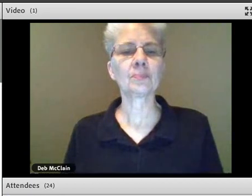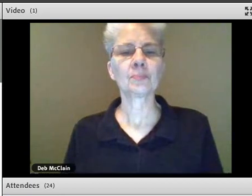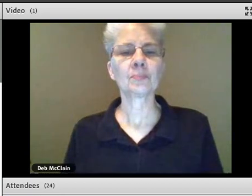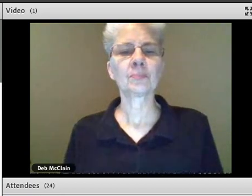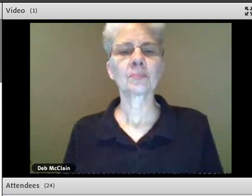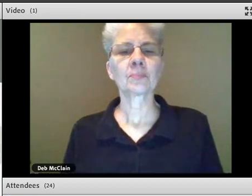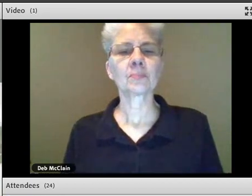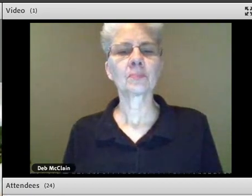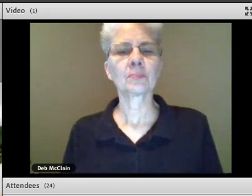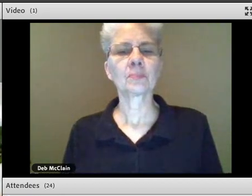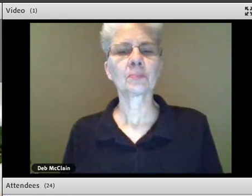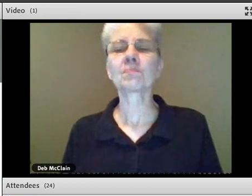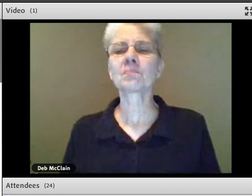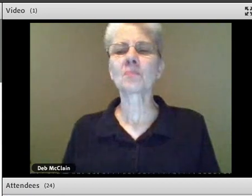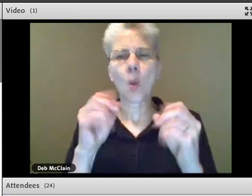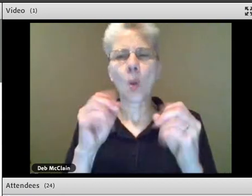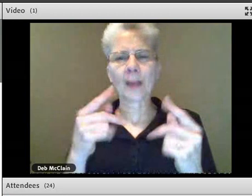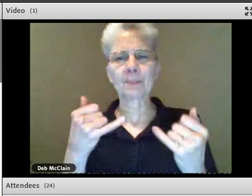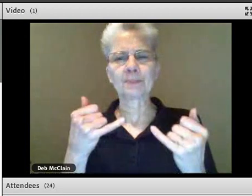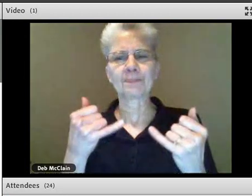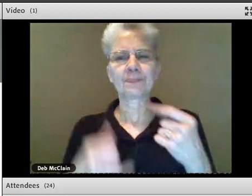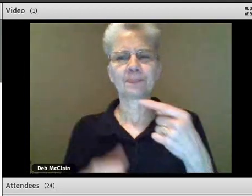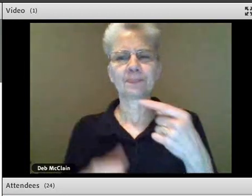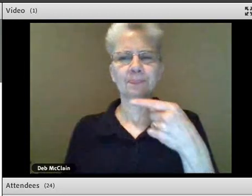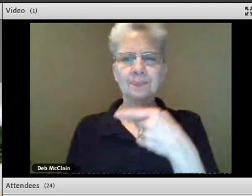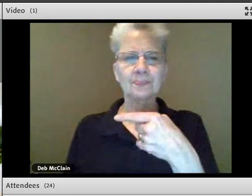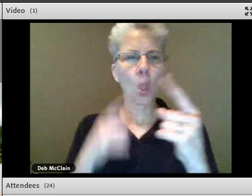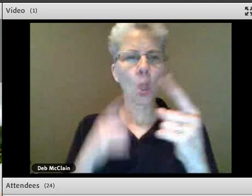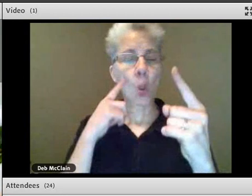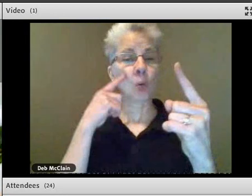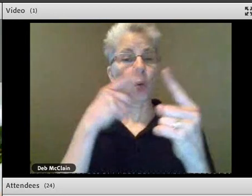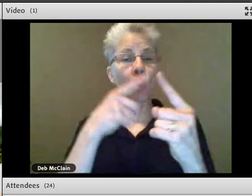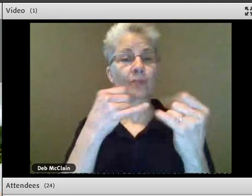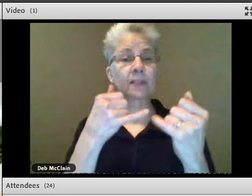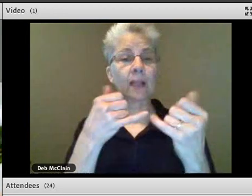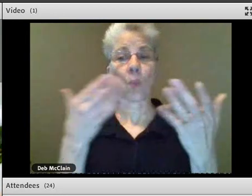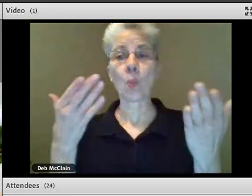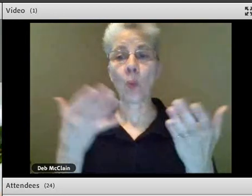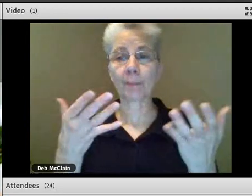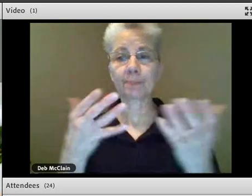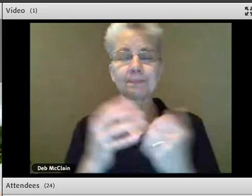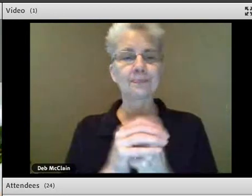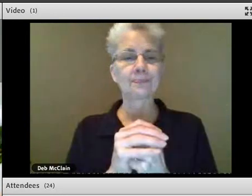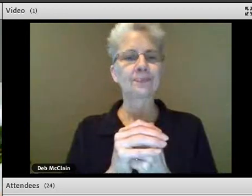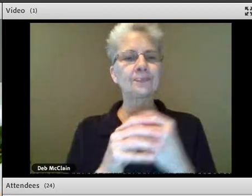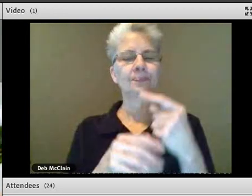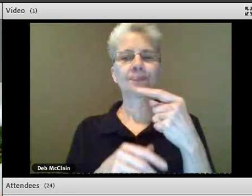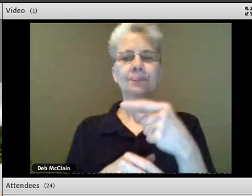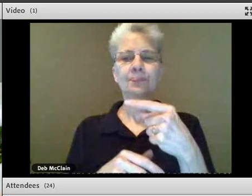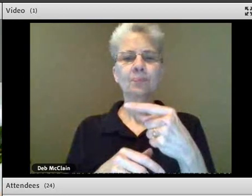All right. So some goals for today -- so, as I kind of previously stated,